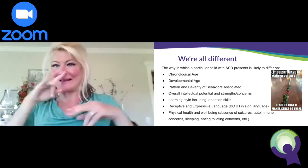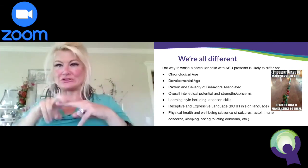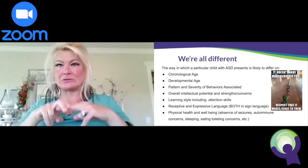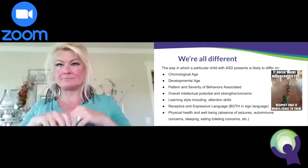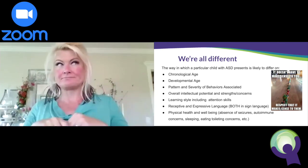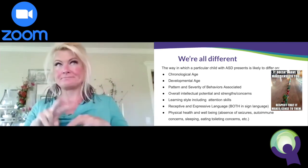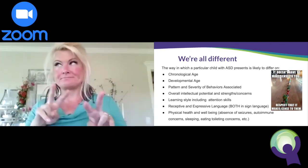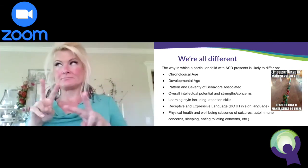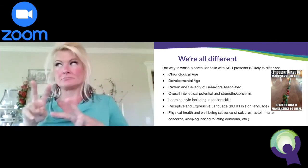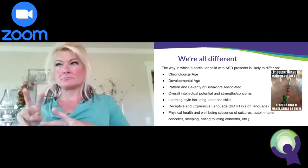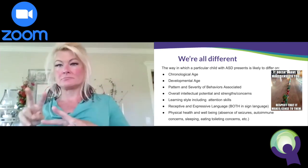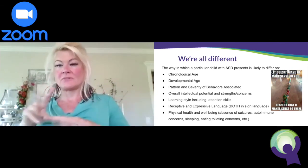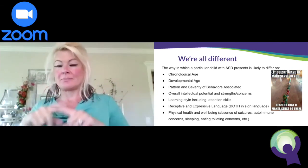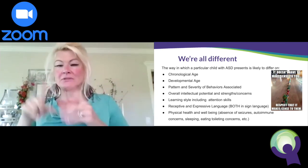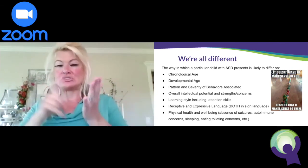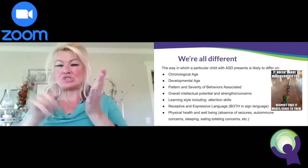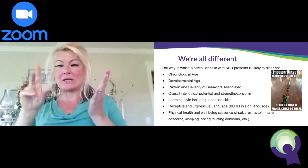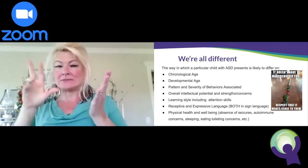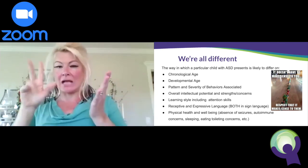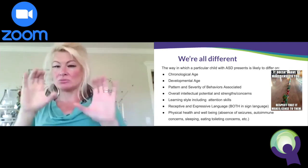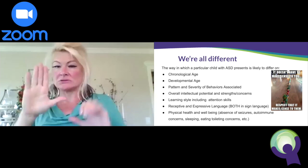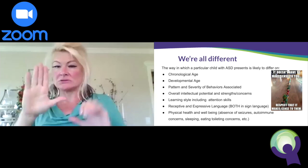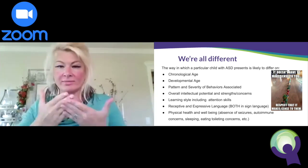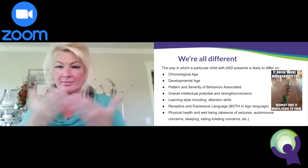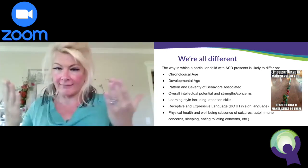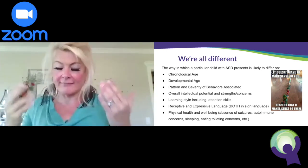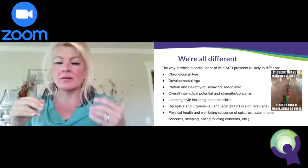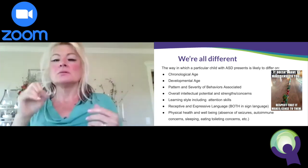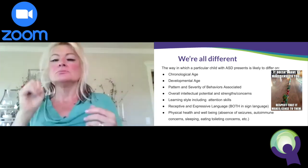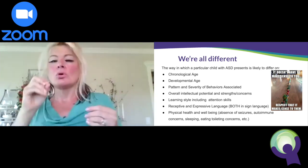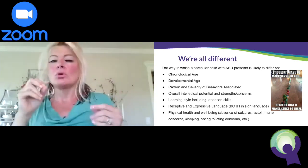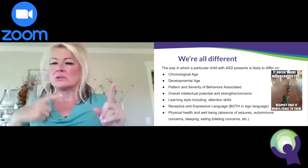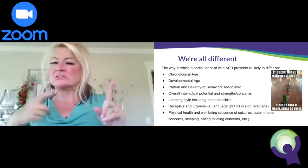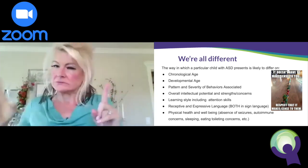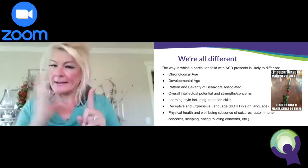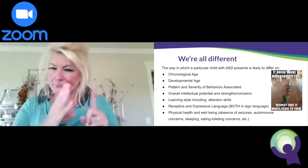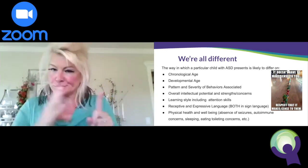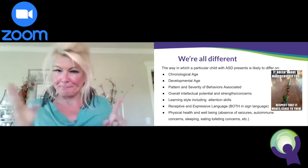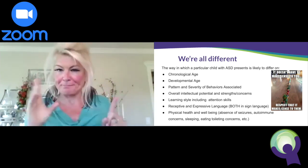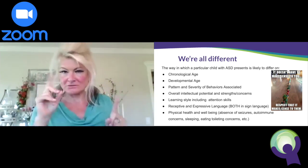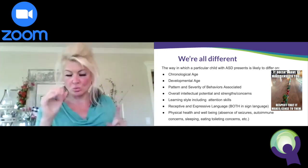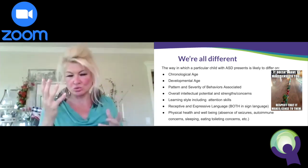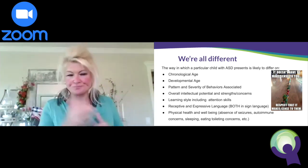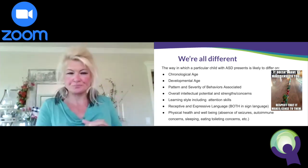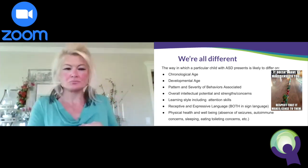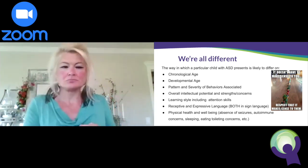quiet in the classroom, they're not quiet little angel in the classroom if they're checked out etc. They may be even doing something like that and so